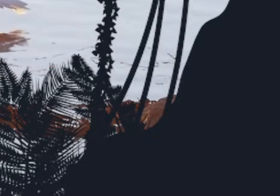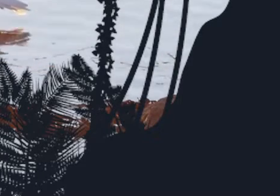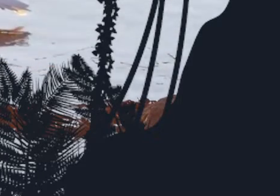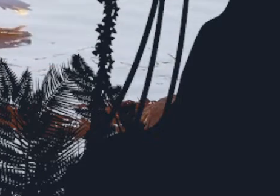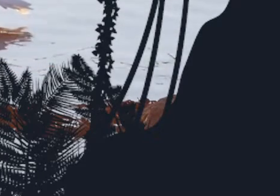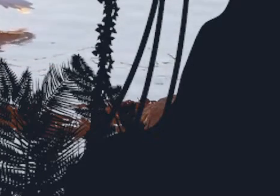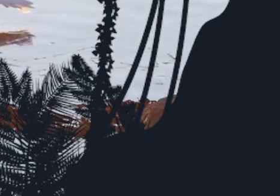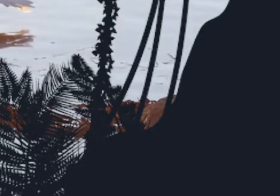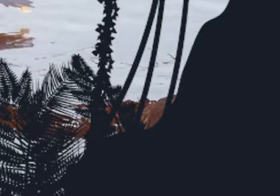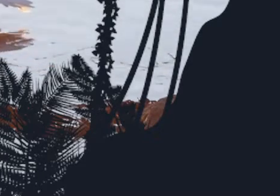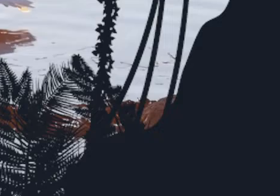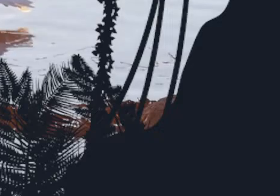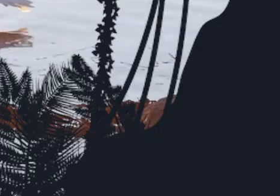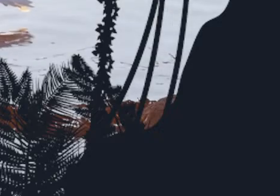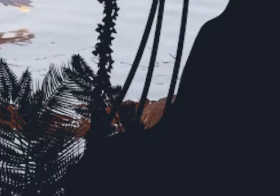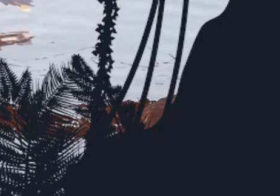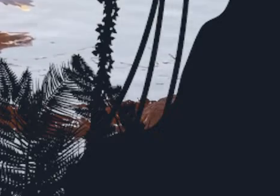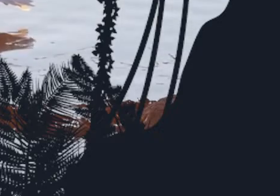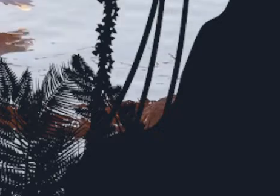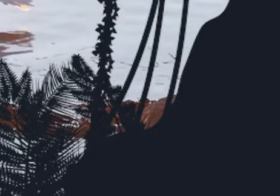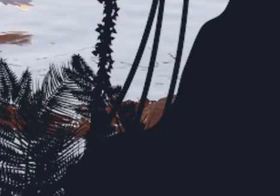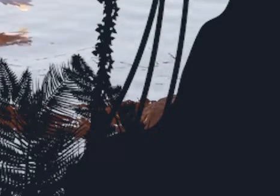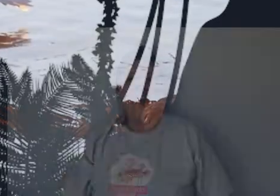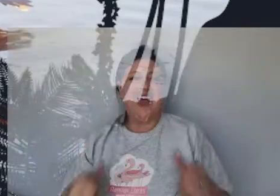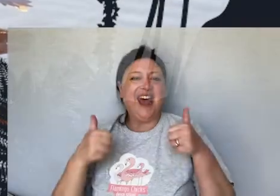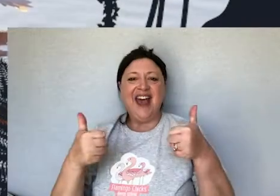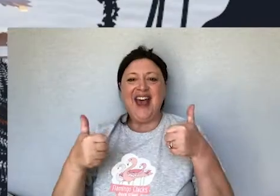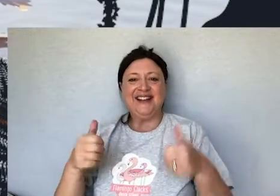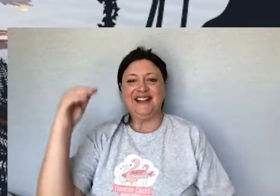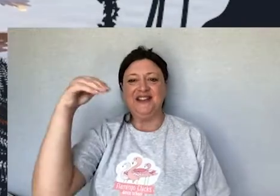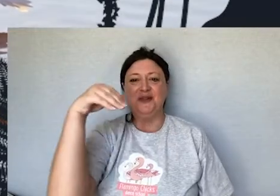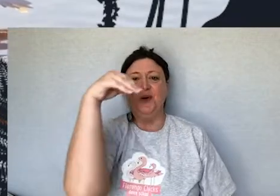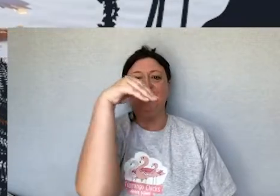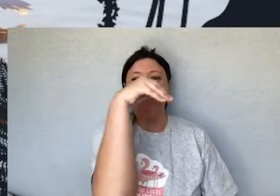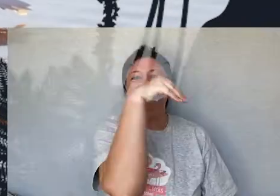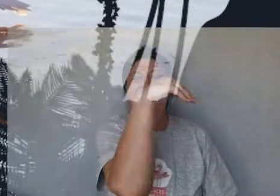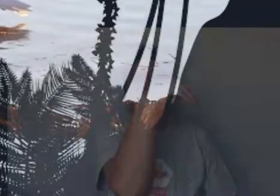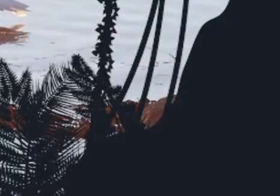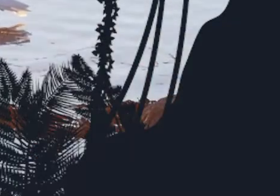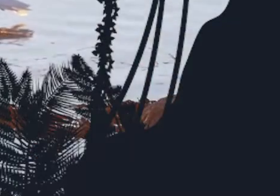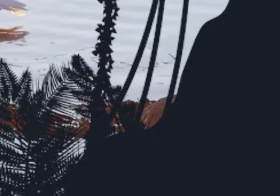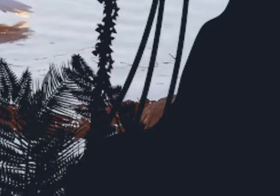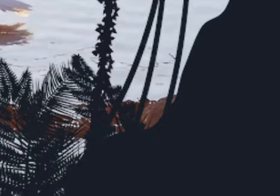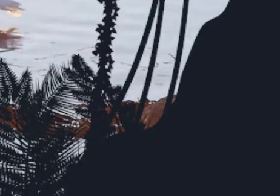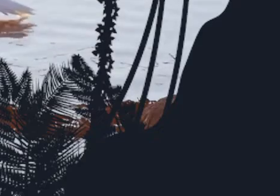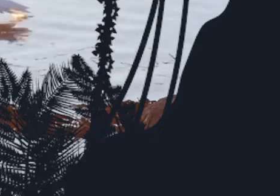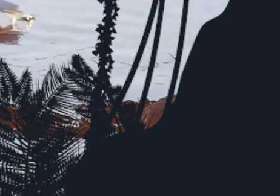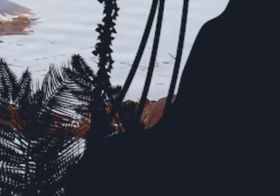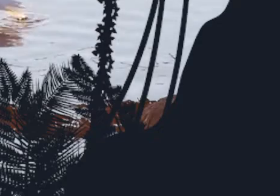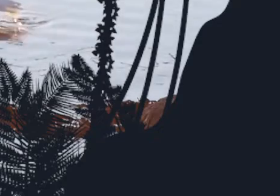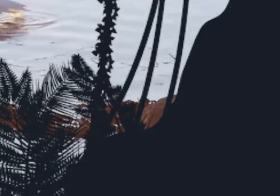first to second, excellent. Beautiful swans everyone. Ruffle those feathers. Now the last animal